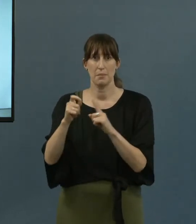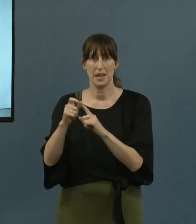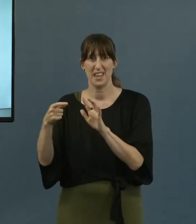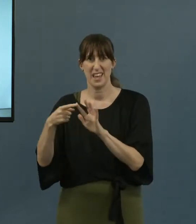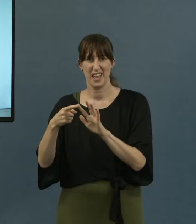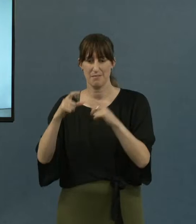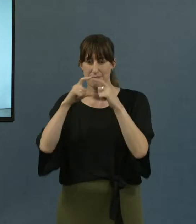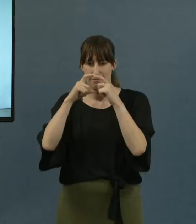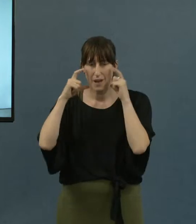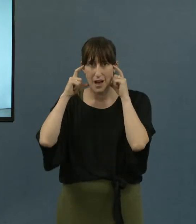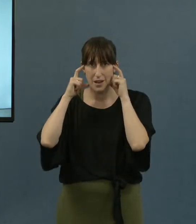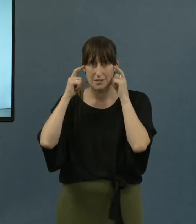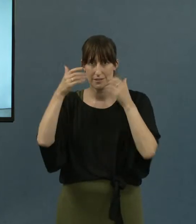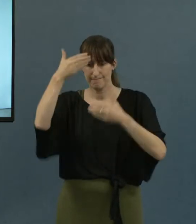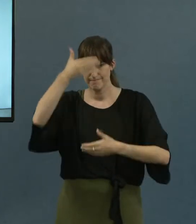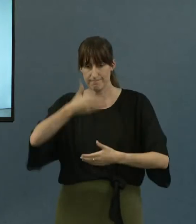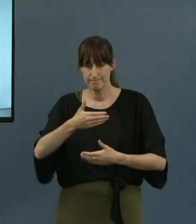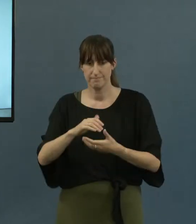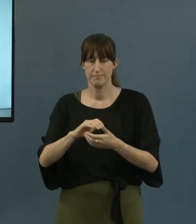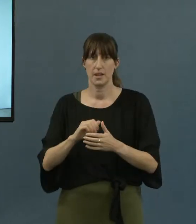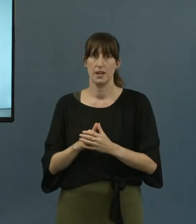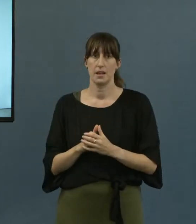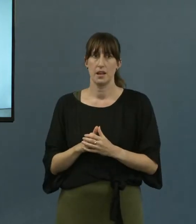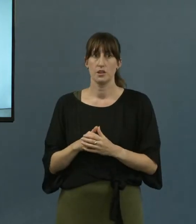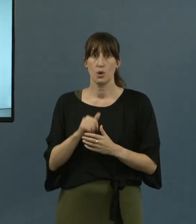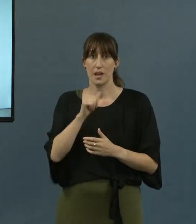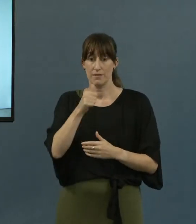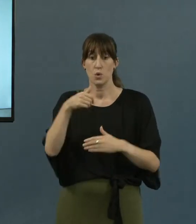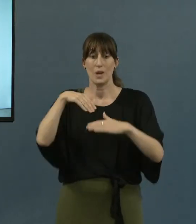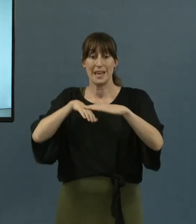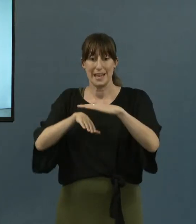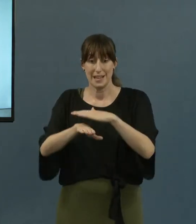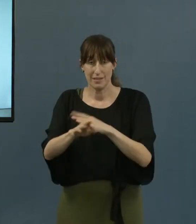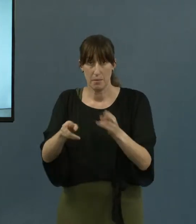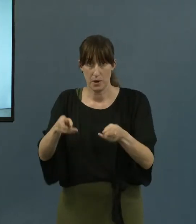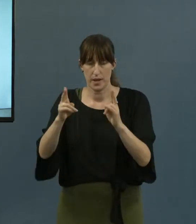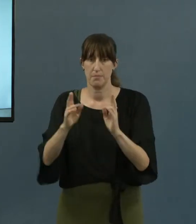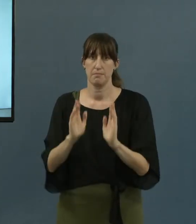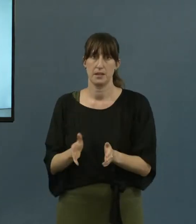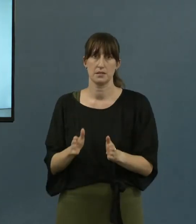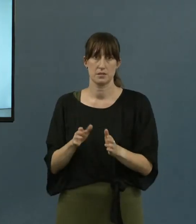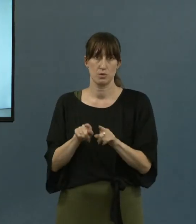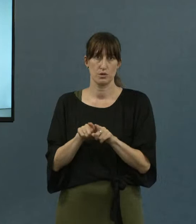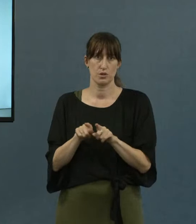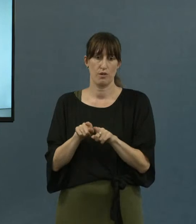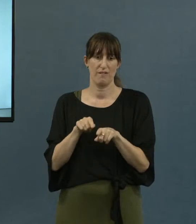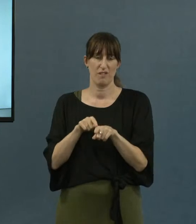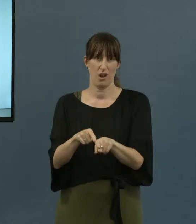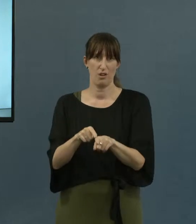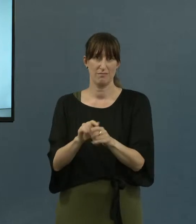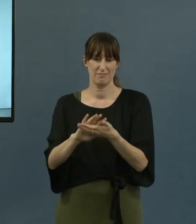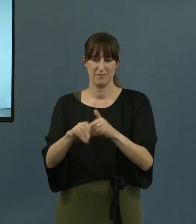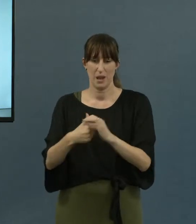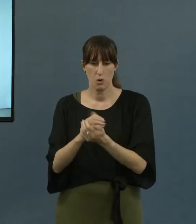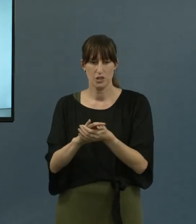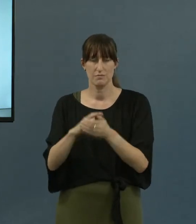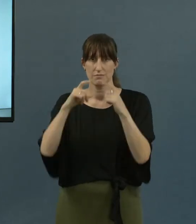importance of the use of masks indoors and also hand